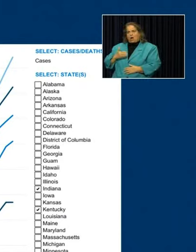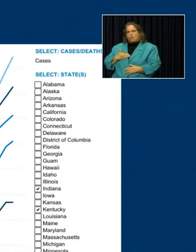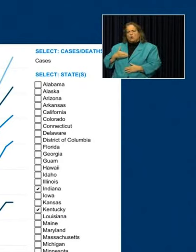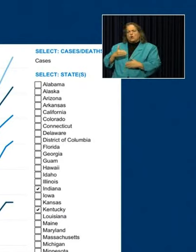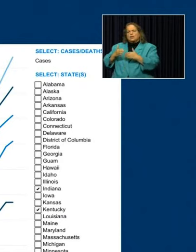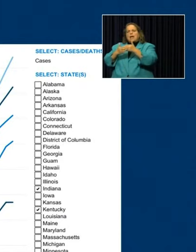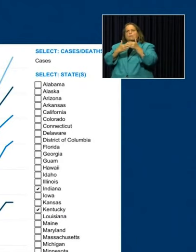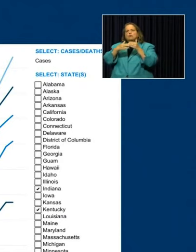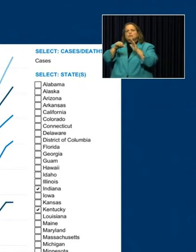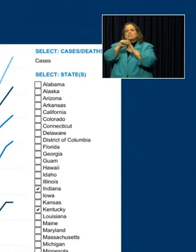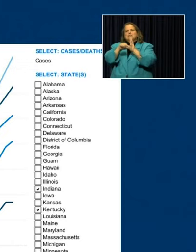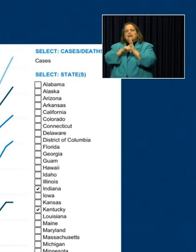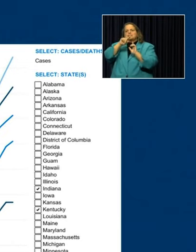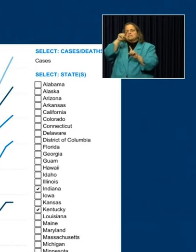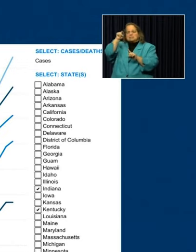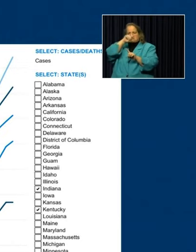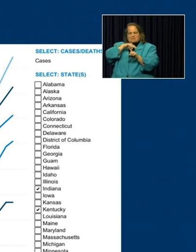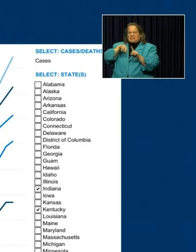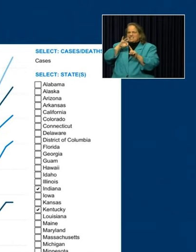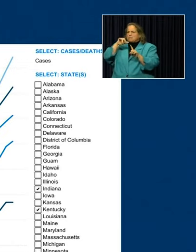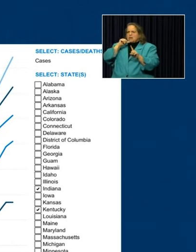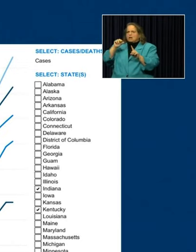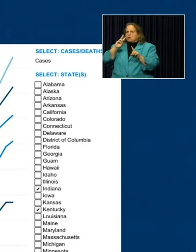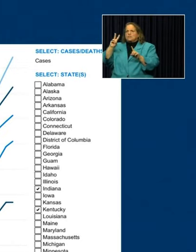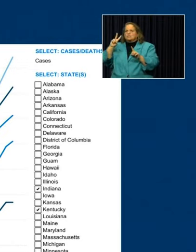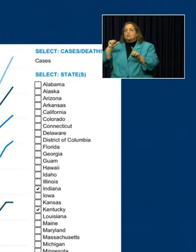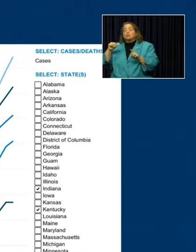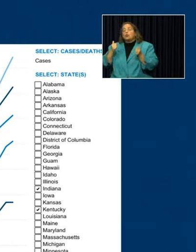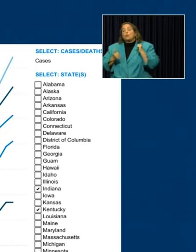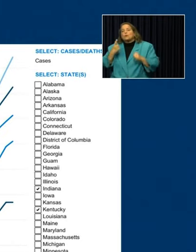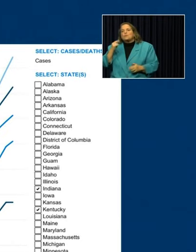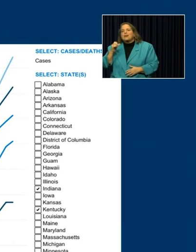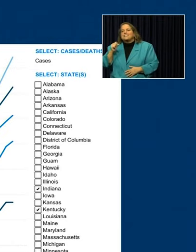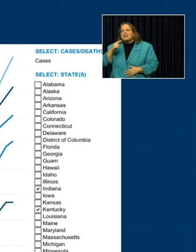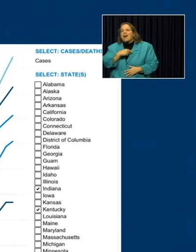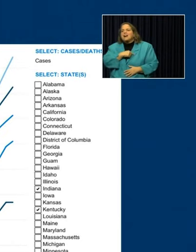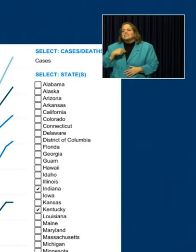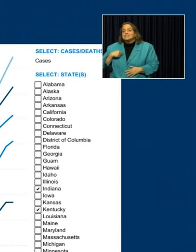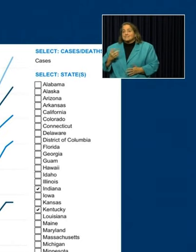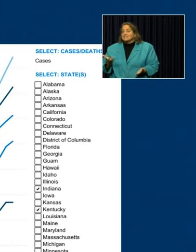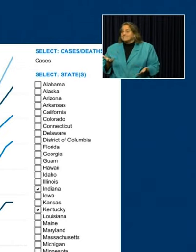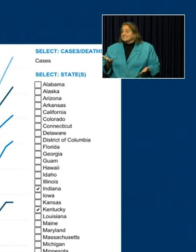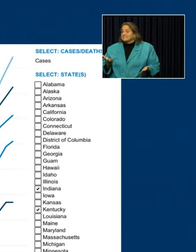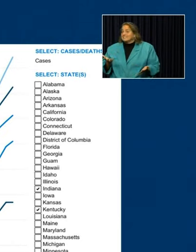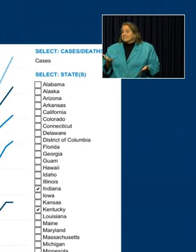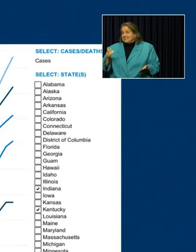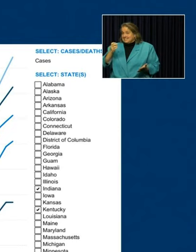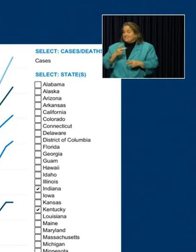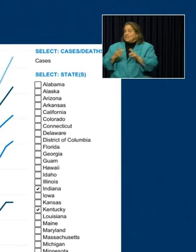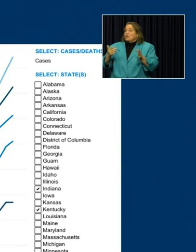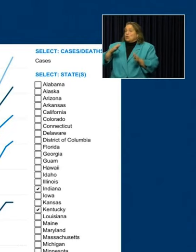BUT WHAT IT SHOWS IS JUST